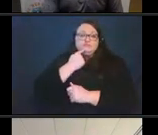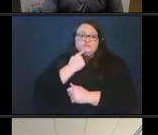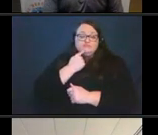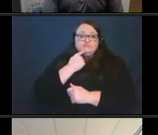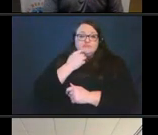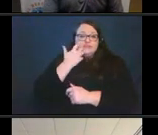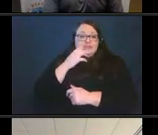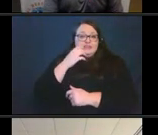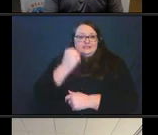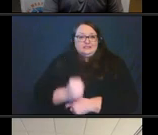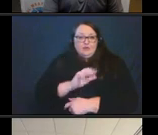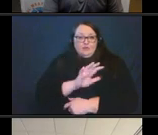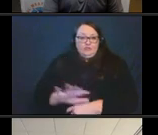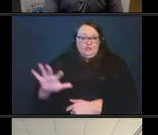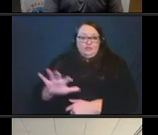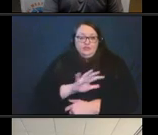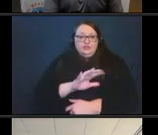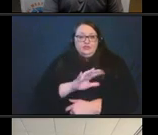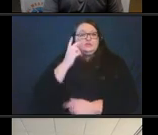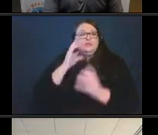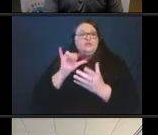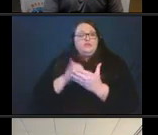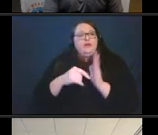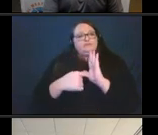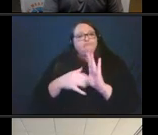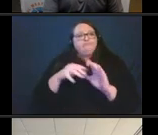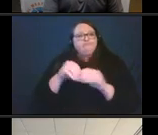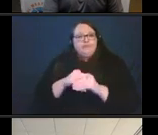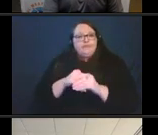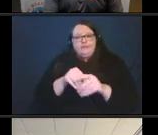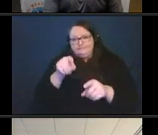and so you're seeing a lot of that reflected in this animation that you're seeing here.